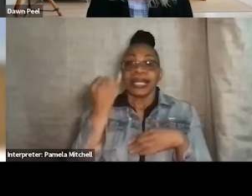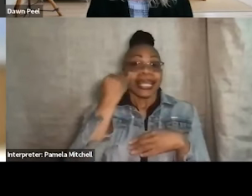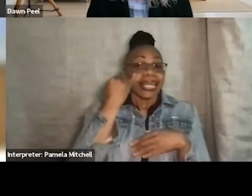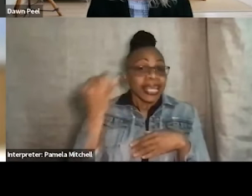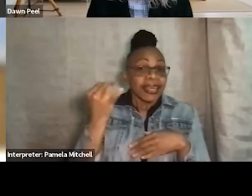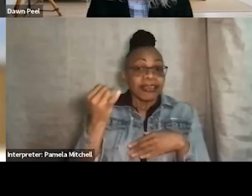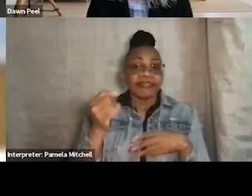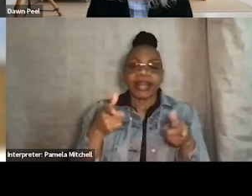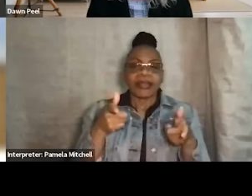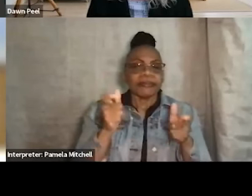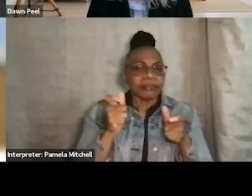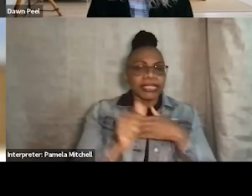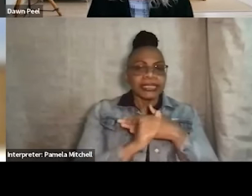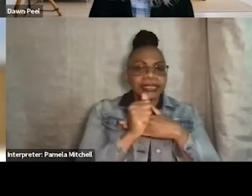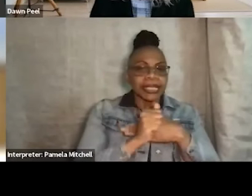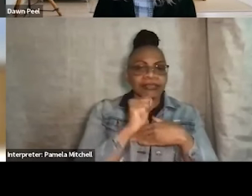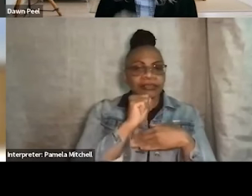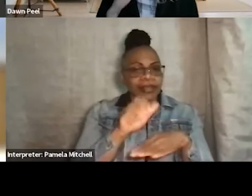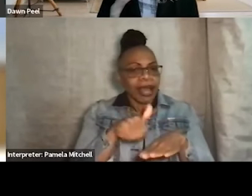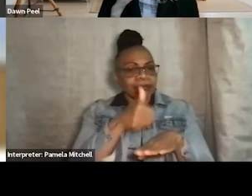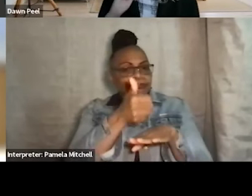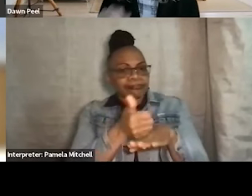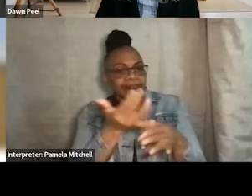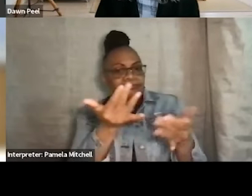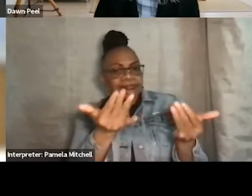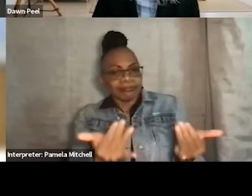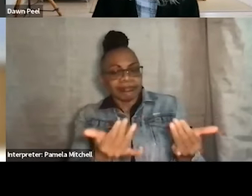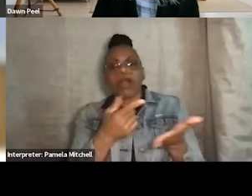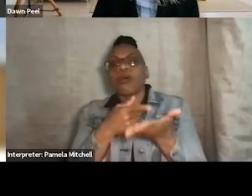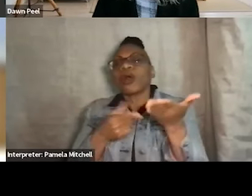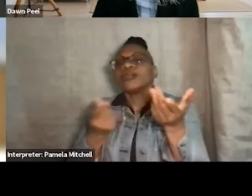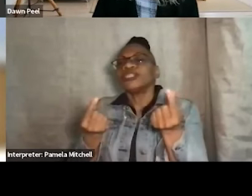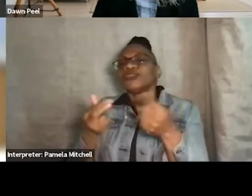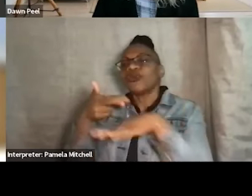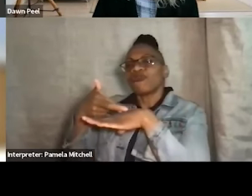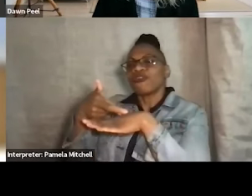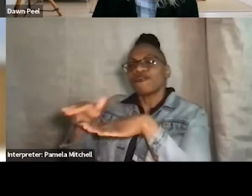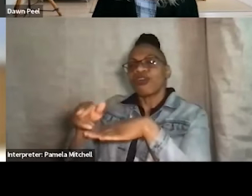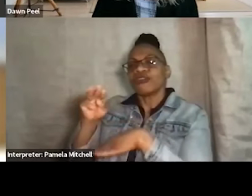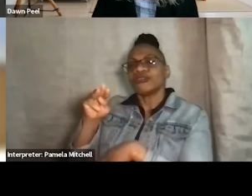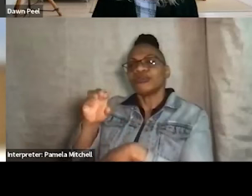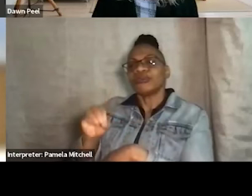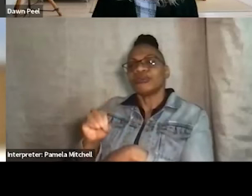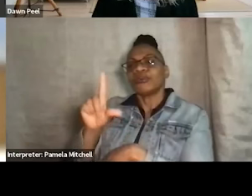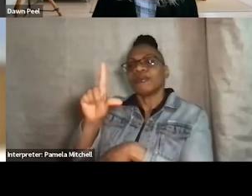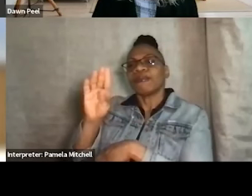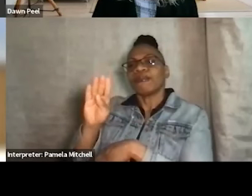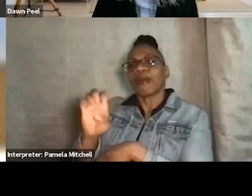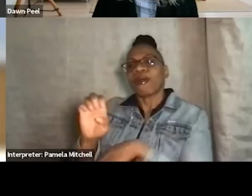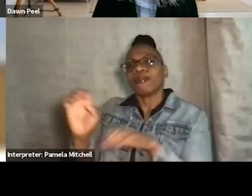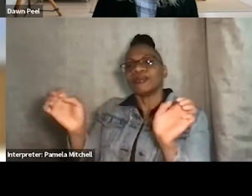they will refer the individual from mobile crisis team so that they can go out and do the assessment.